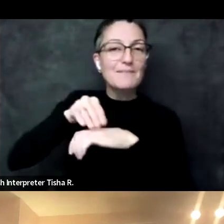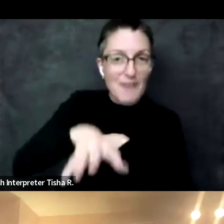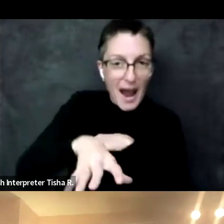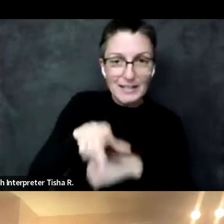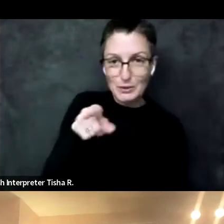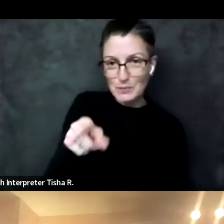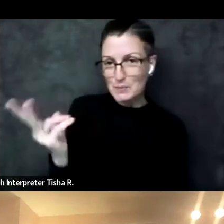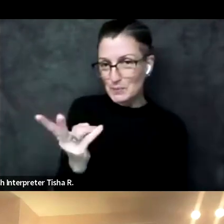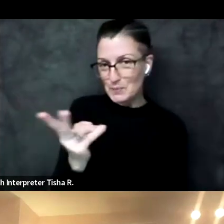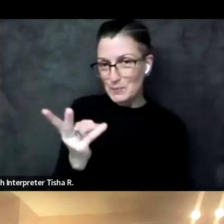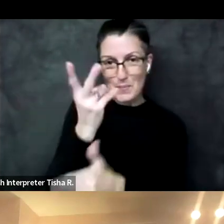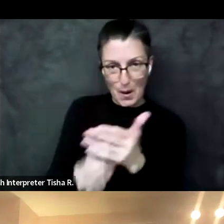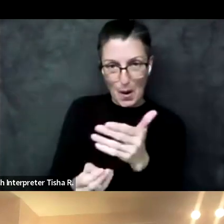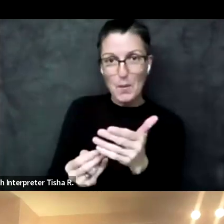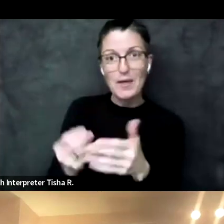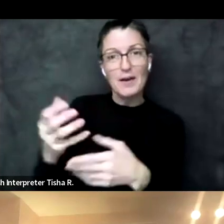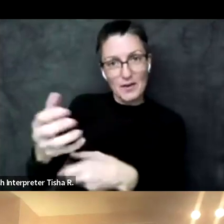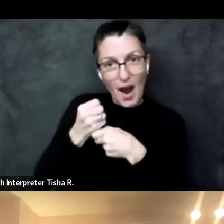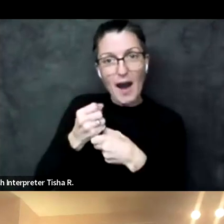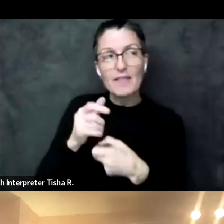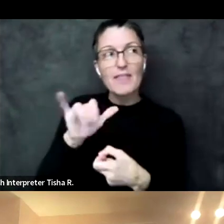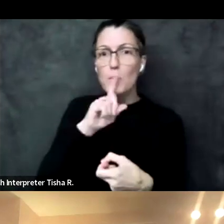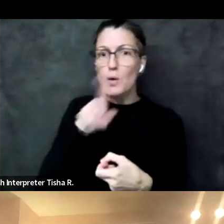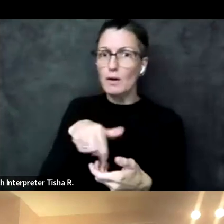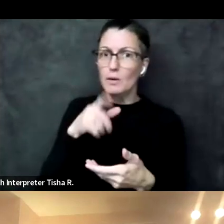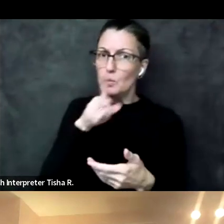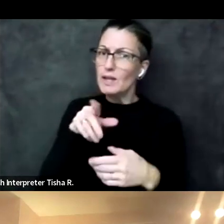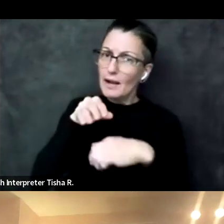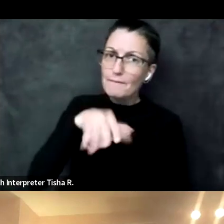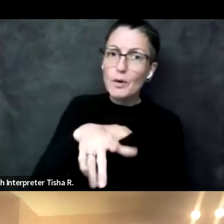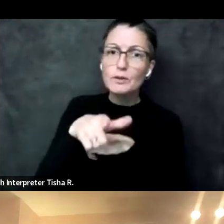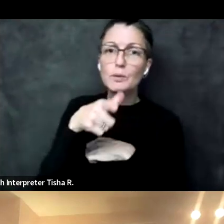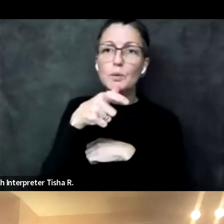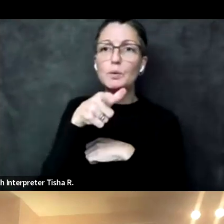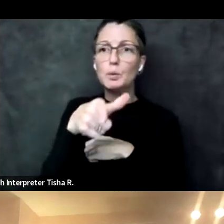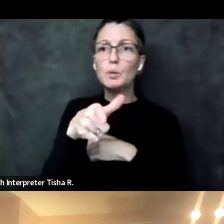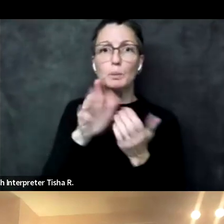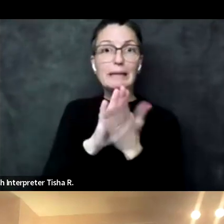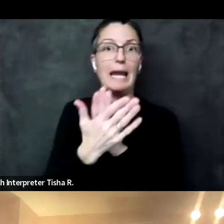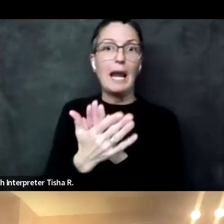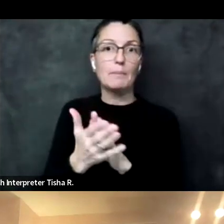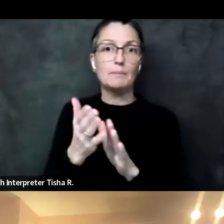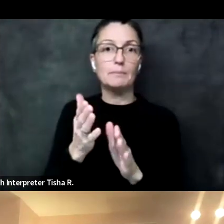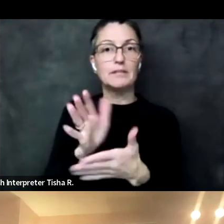have been given that's shaped who you are as a filmmaker? Jason, I'd like to start with you first.